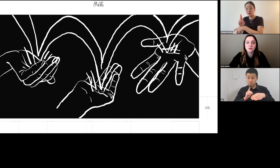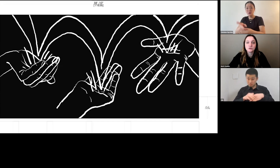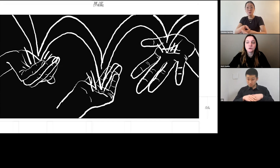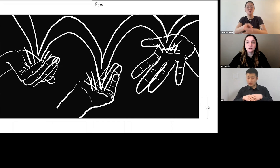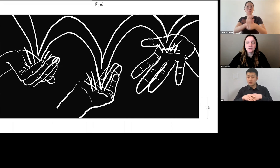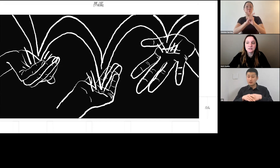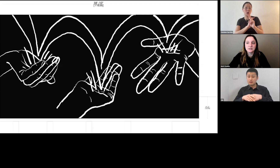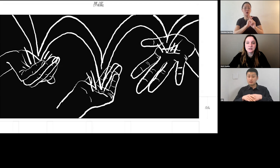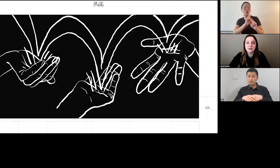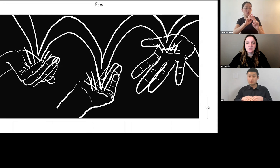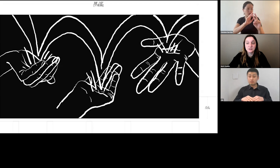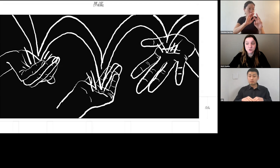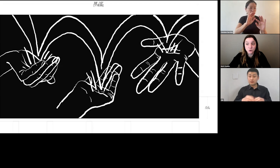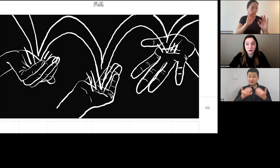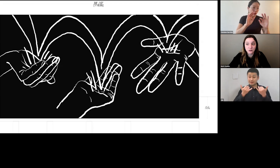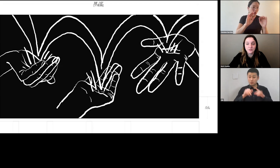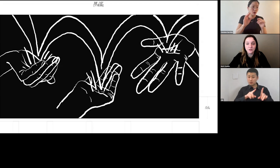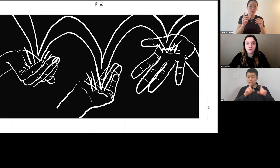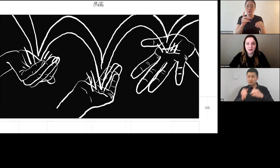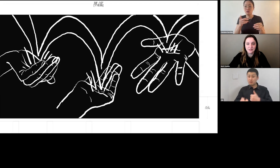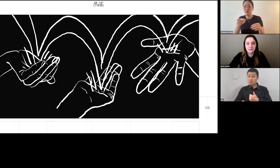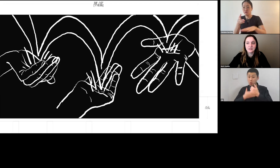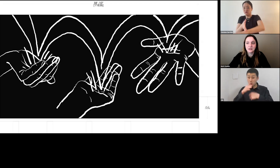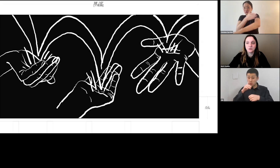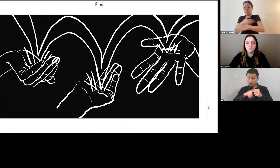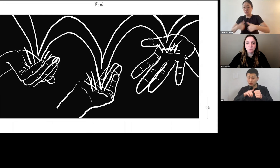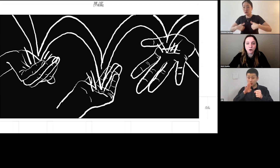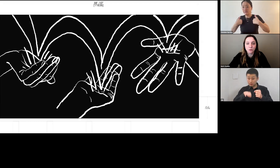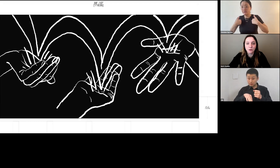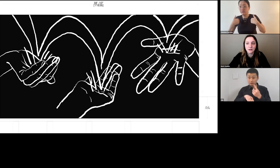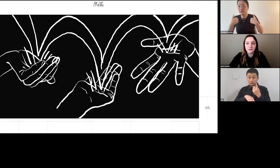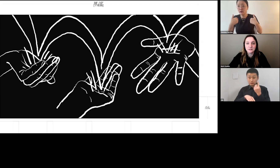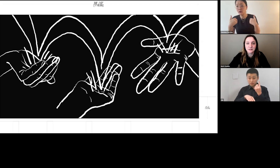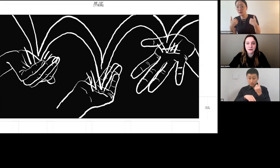So the idea historically in the US is that you would borrow money to set up